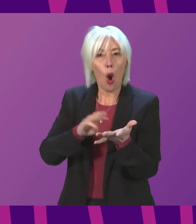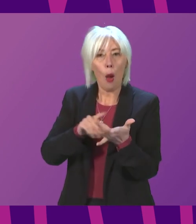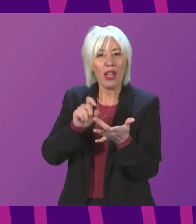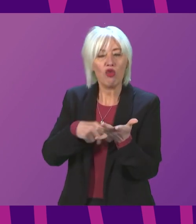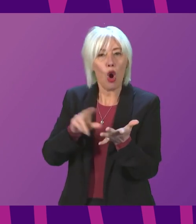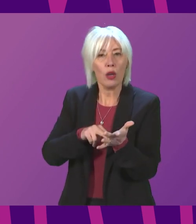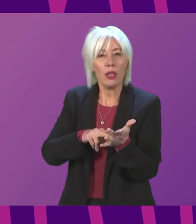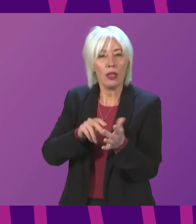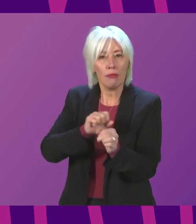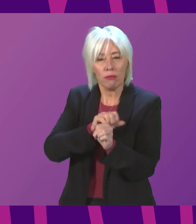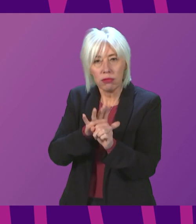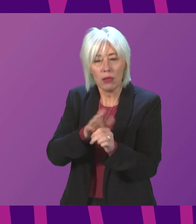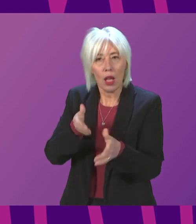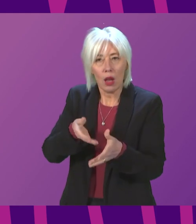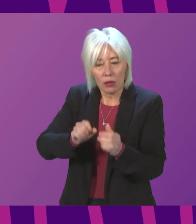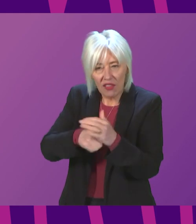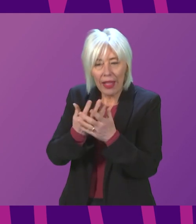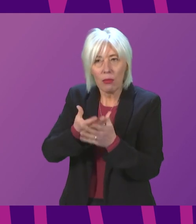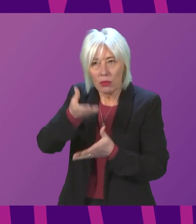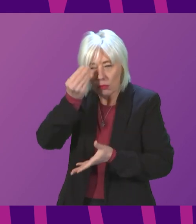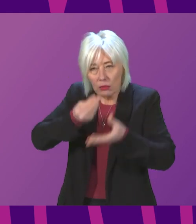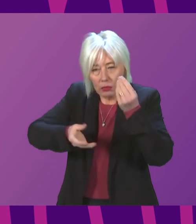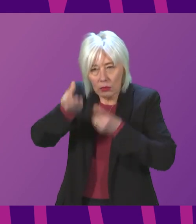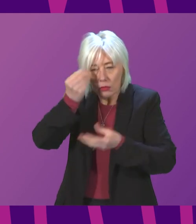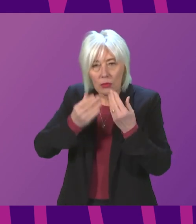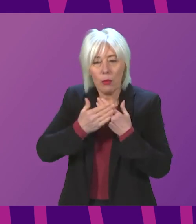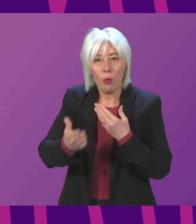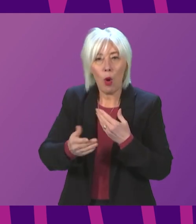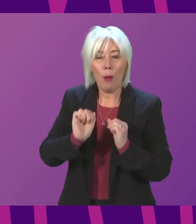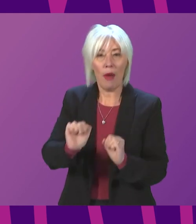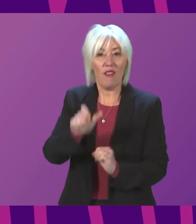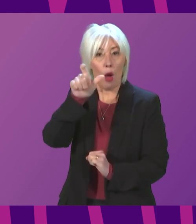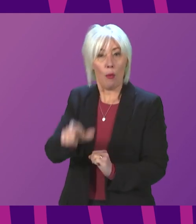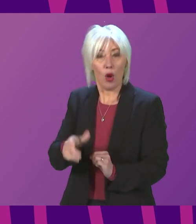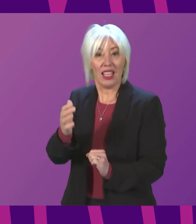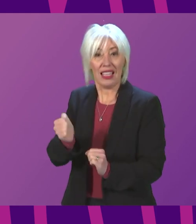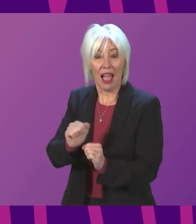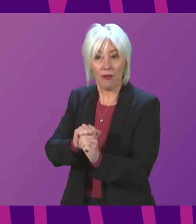not kid ourselves that somebody with Covid being in hospital for another reason somehow